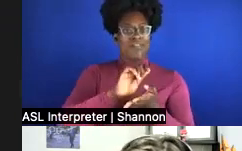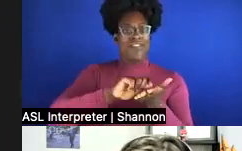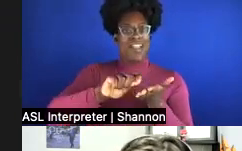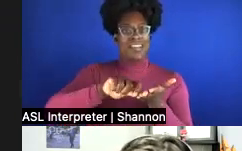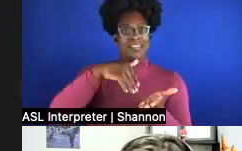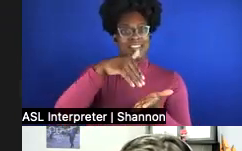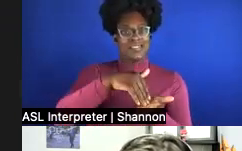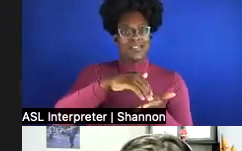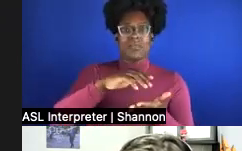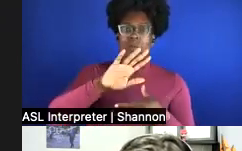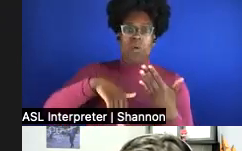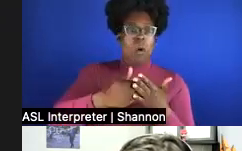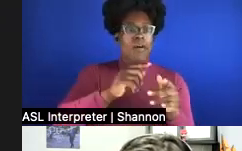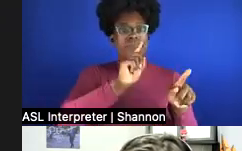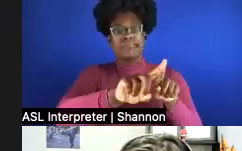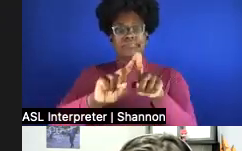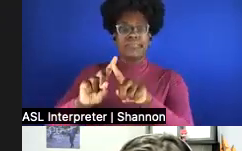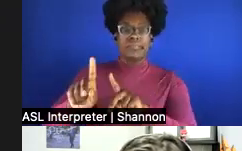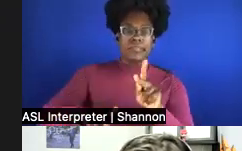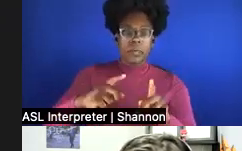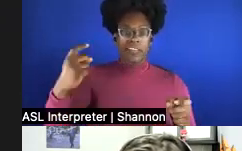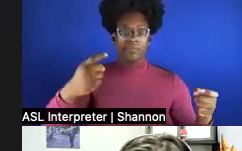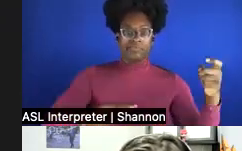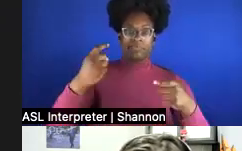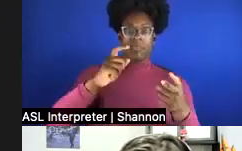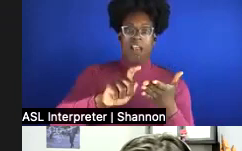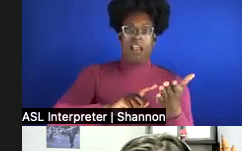to providing asynchronous written feedback on students assignments.